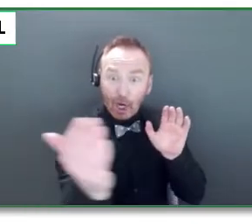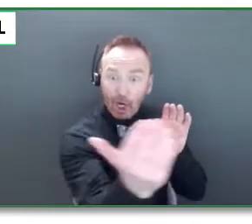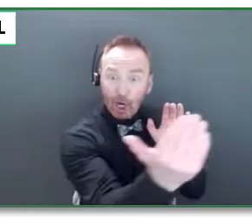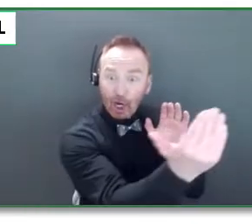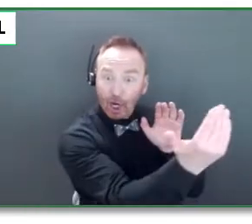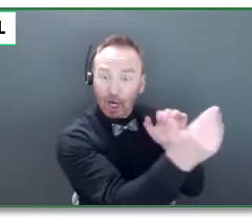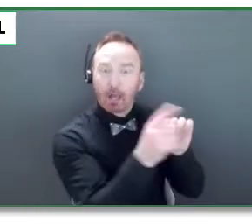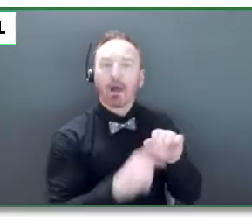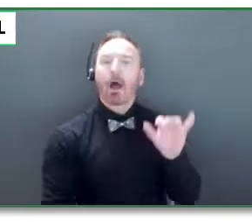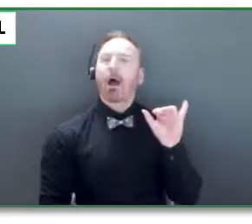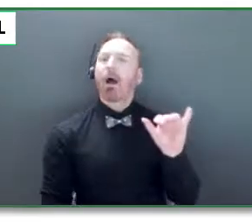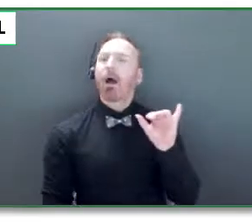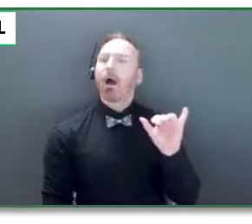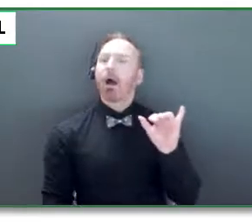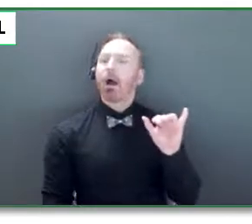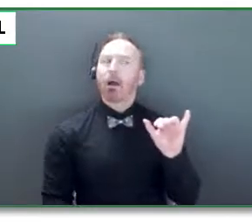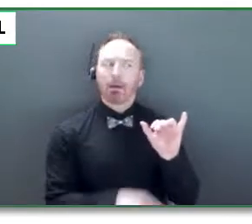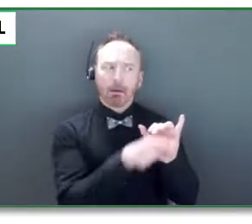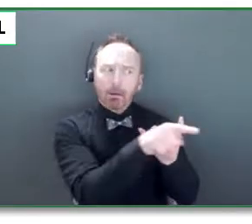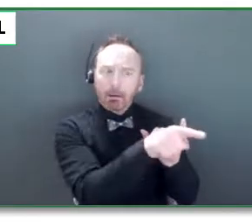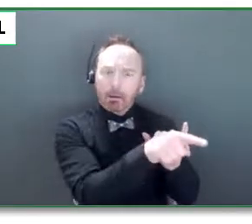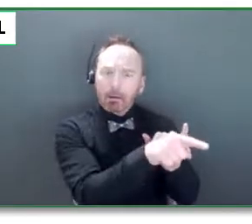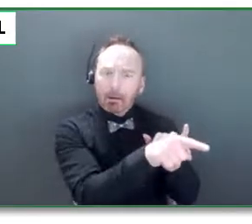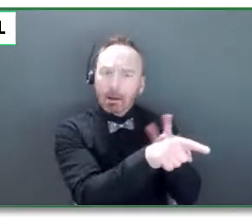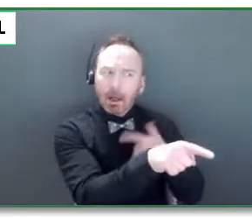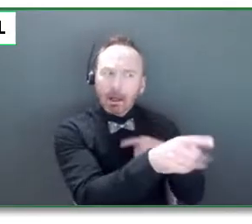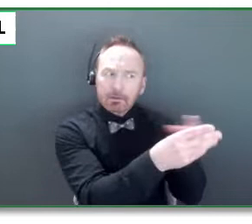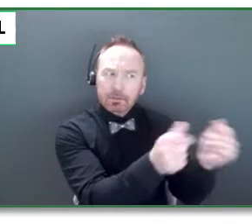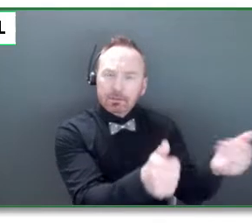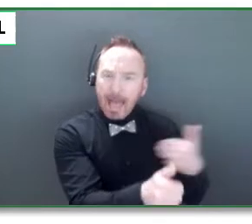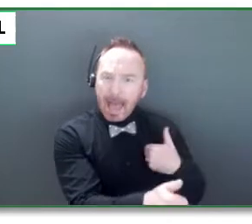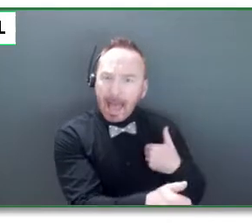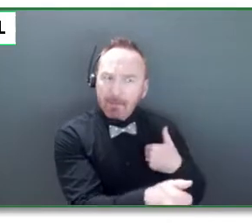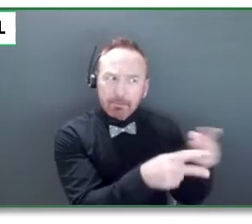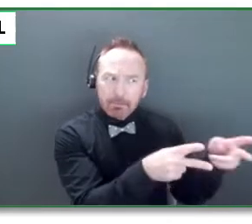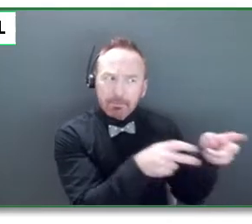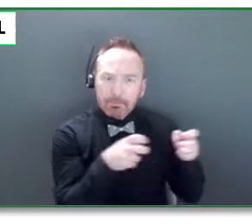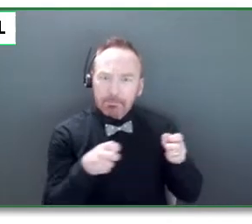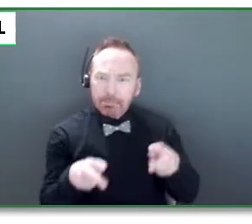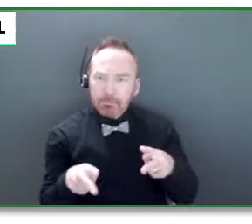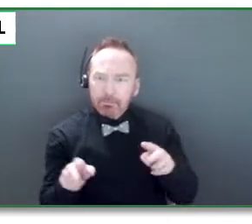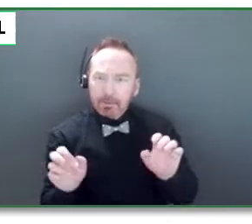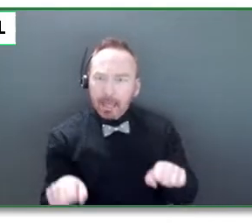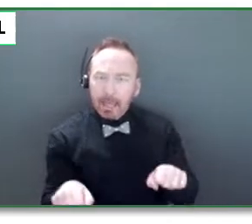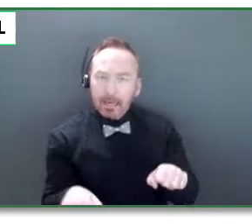When there are no solutions, let's say there's a nice waterfall and people can